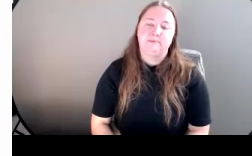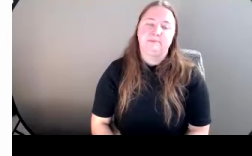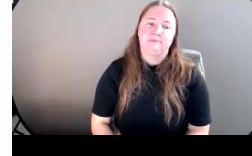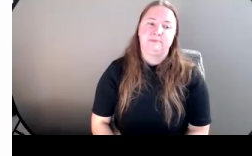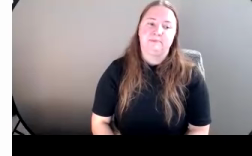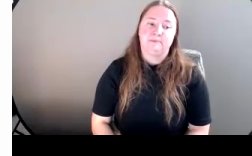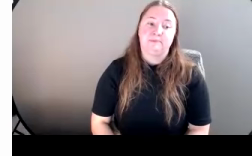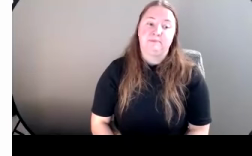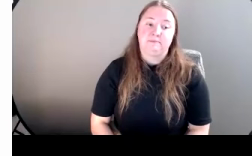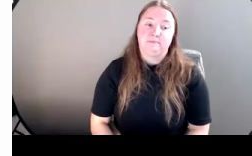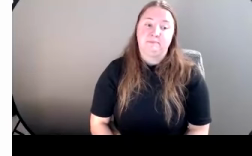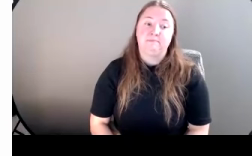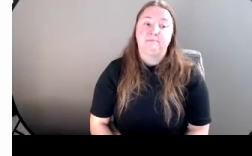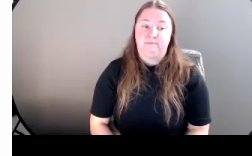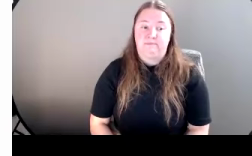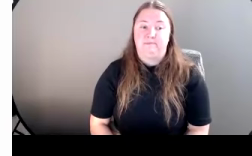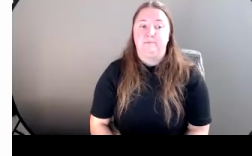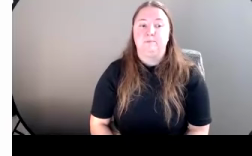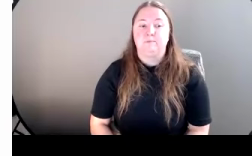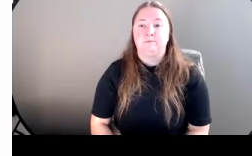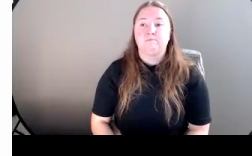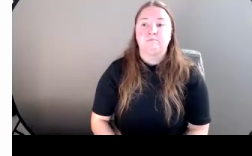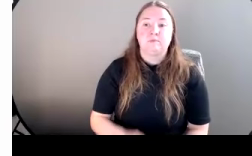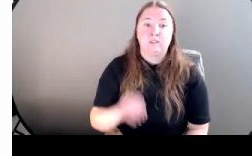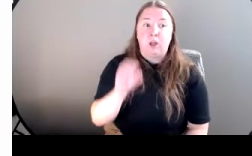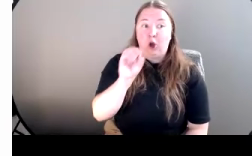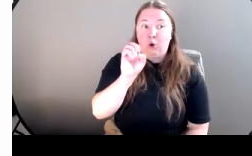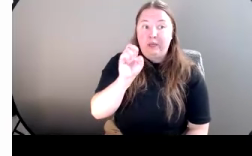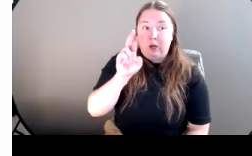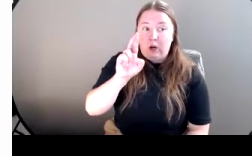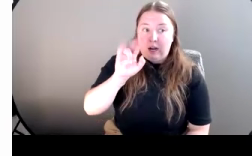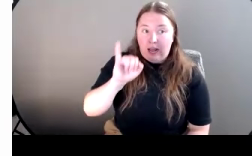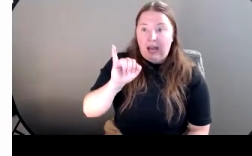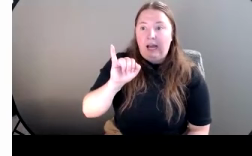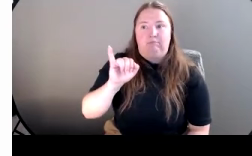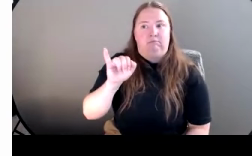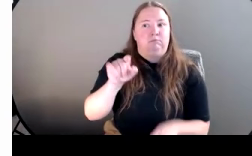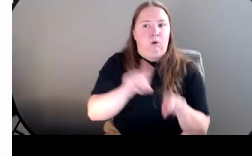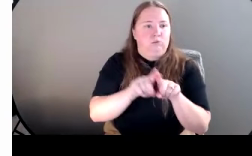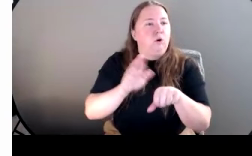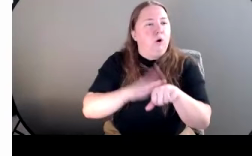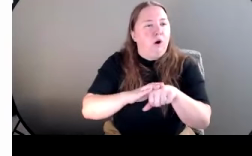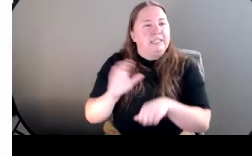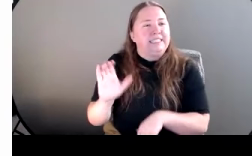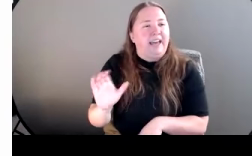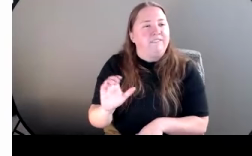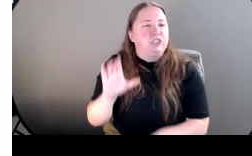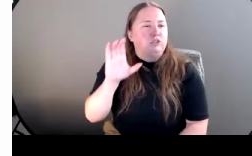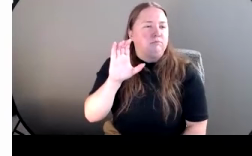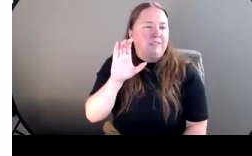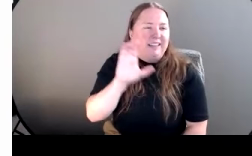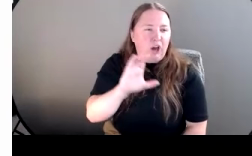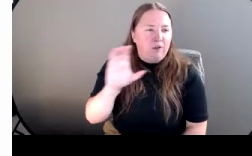an addition to the OERI is that they are on Canvas commons. I don't have a link here, so I'm not going to go there,